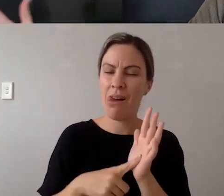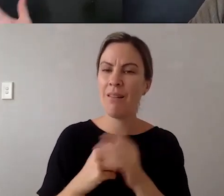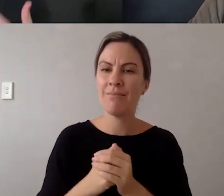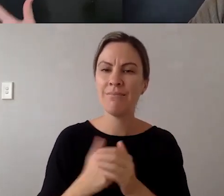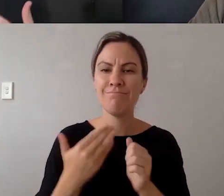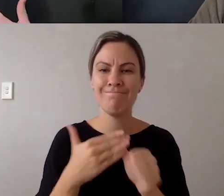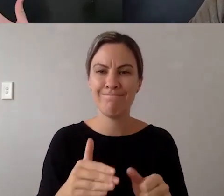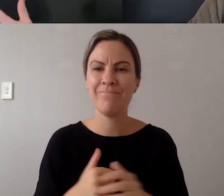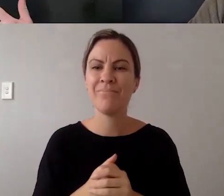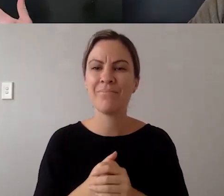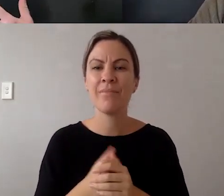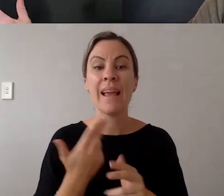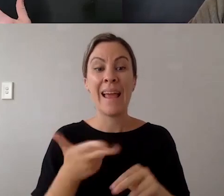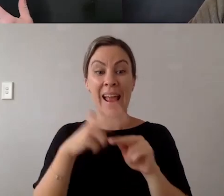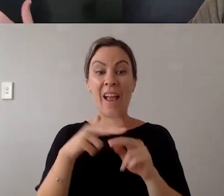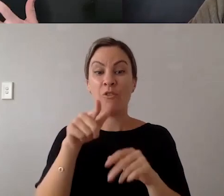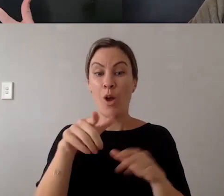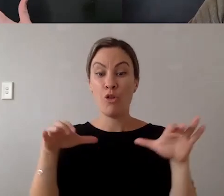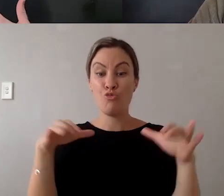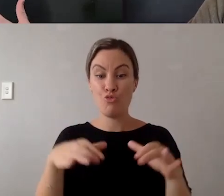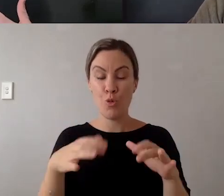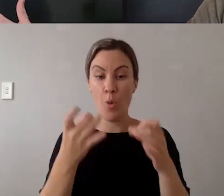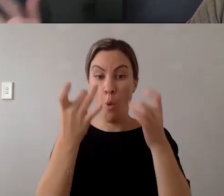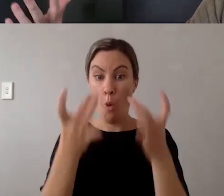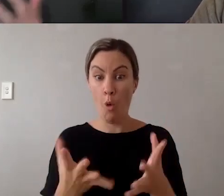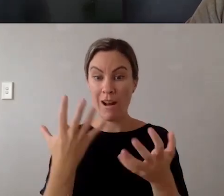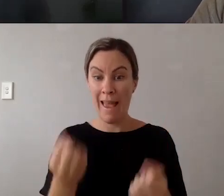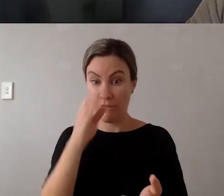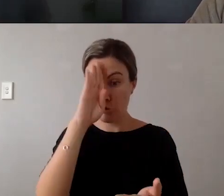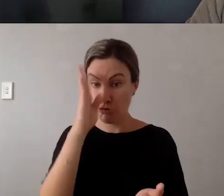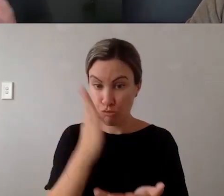that's already been built, it's incredibly effective. And this is